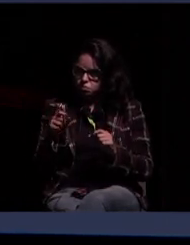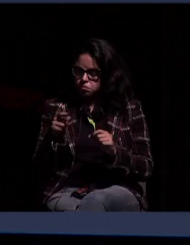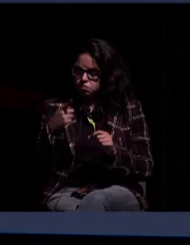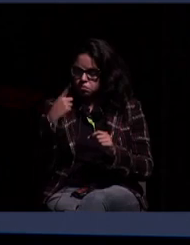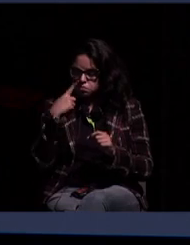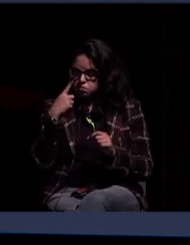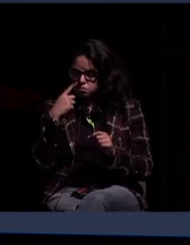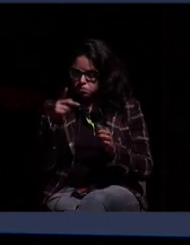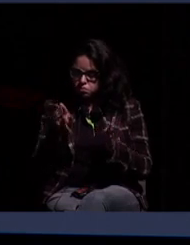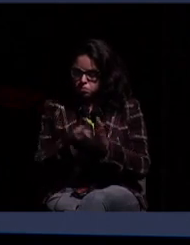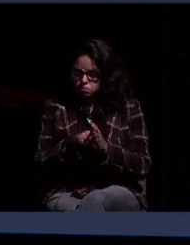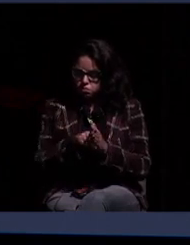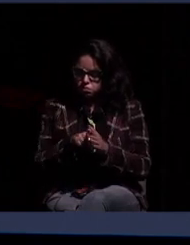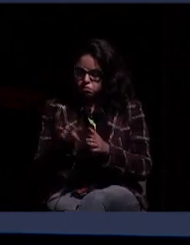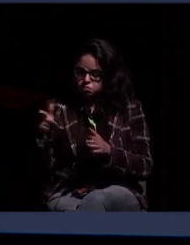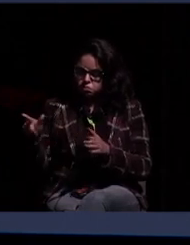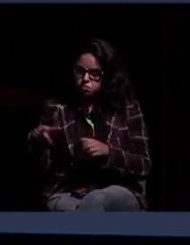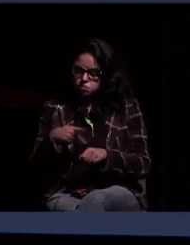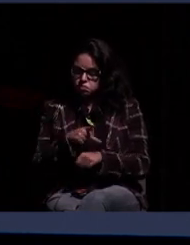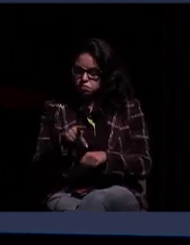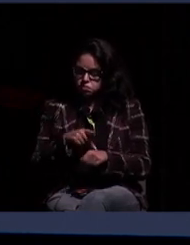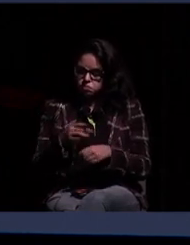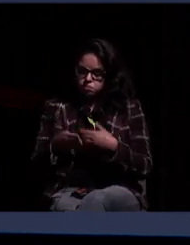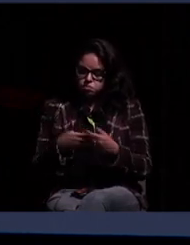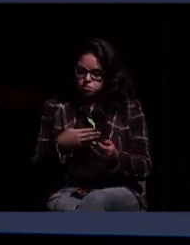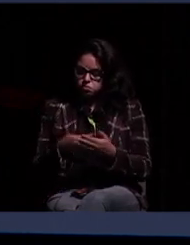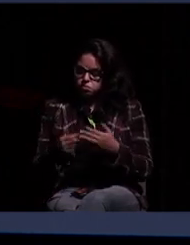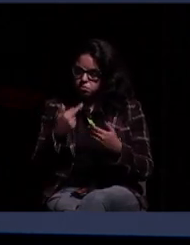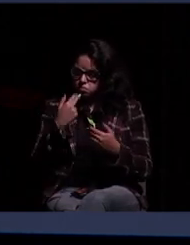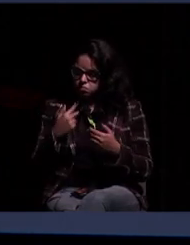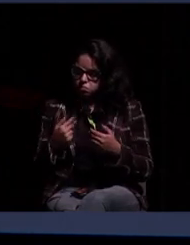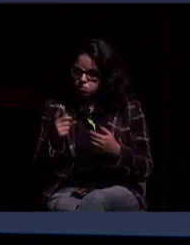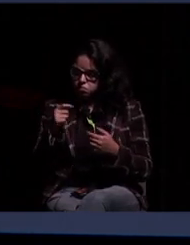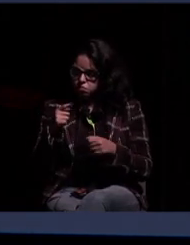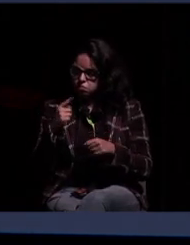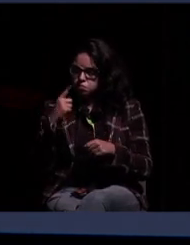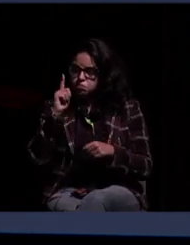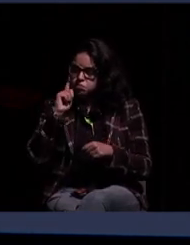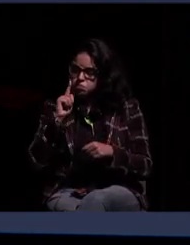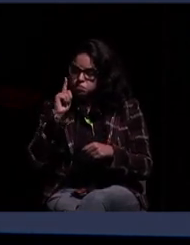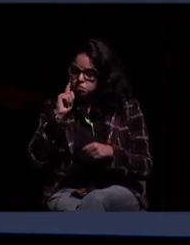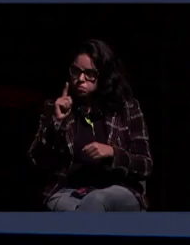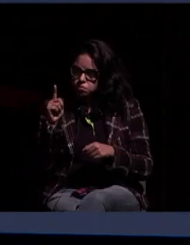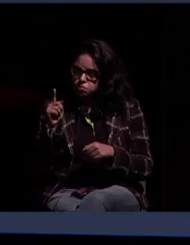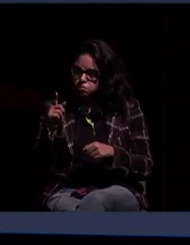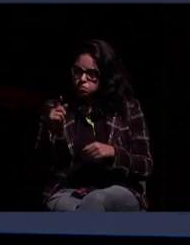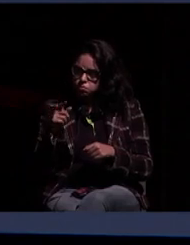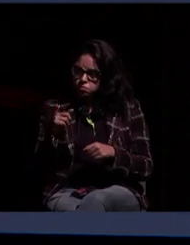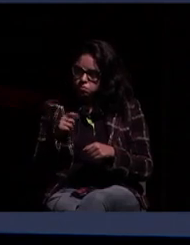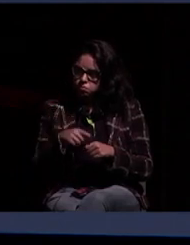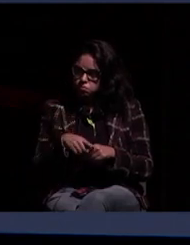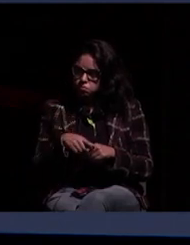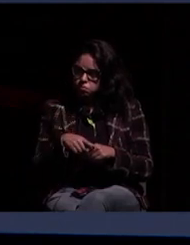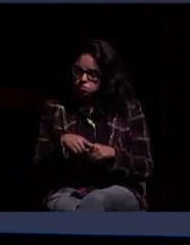regardless of the color of the skin, a different movement that is with the foreigner